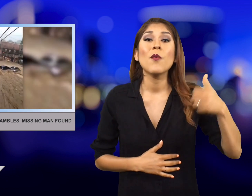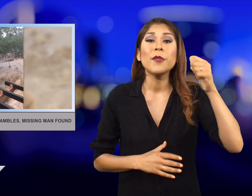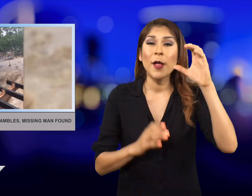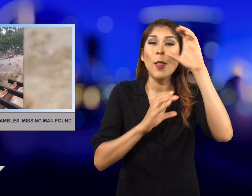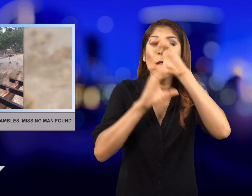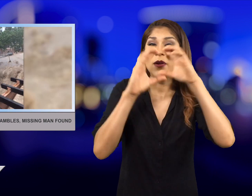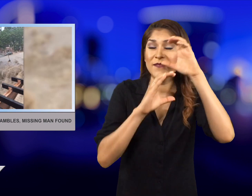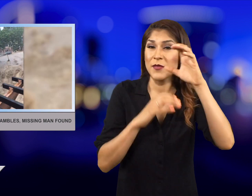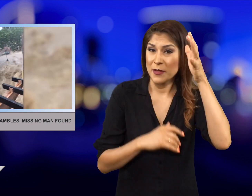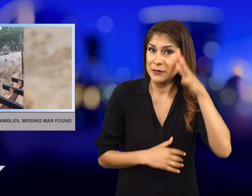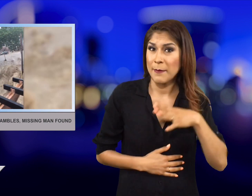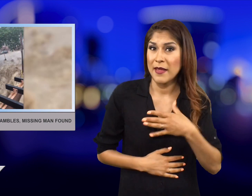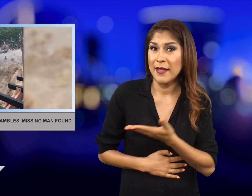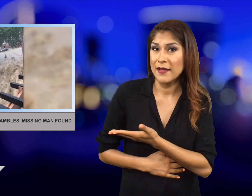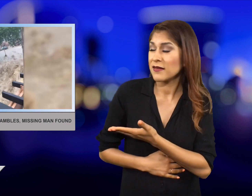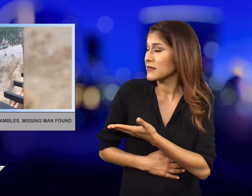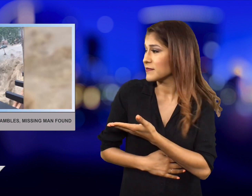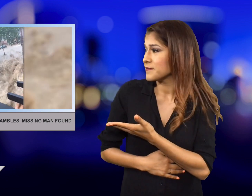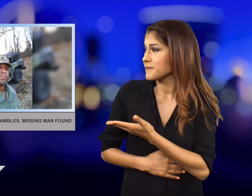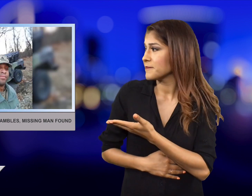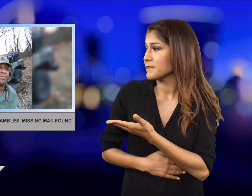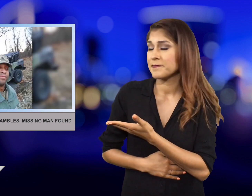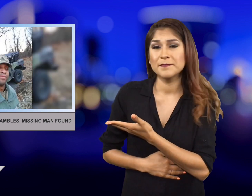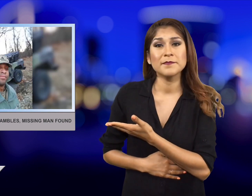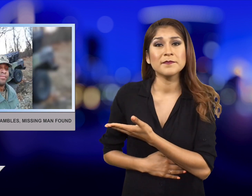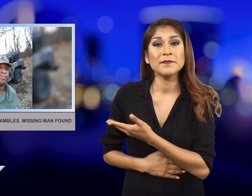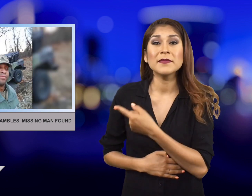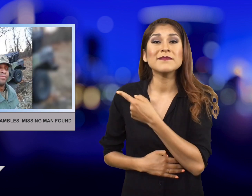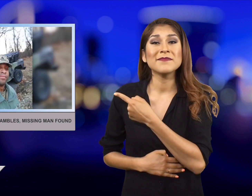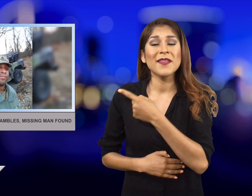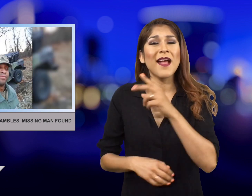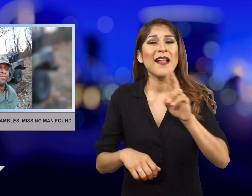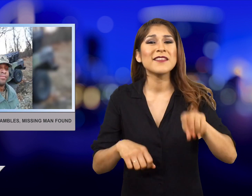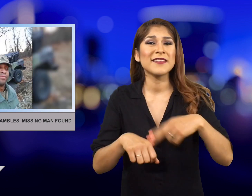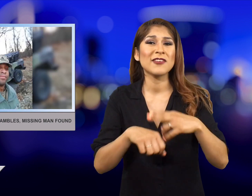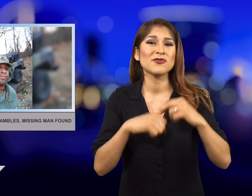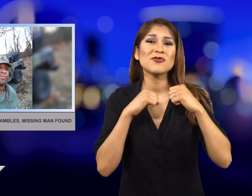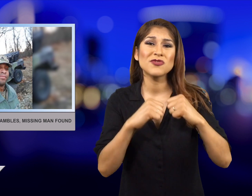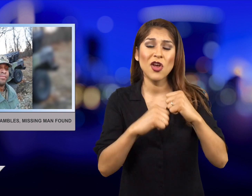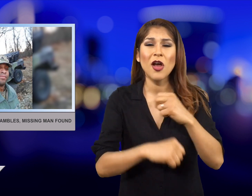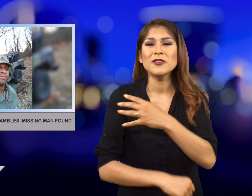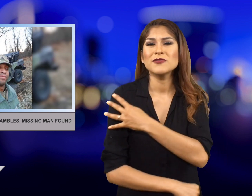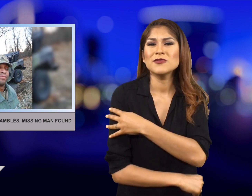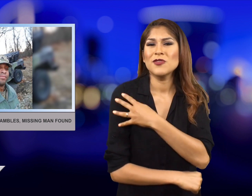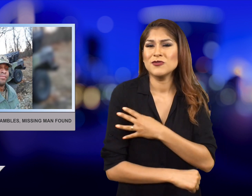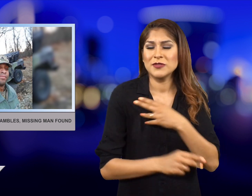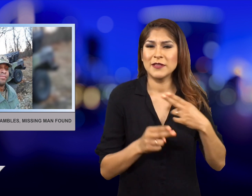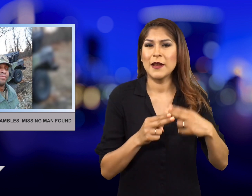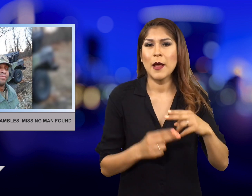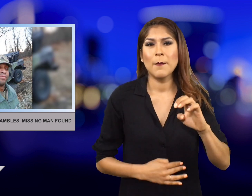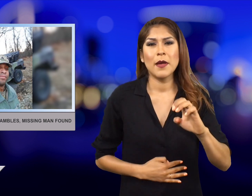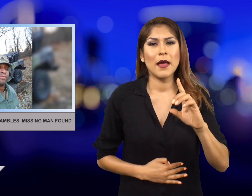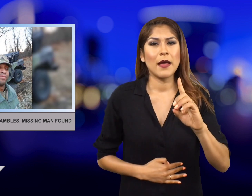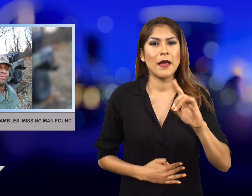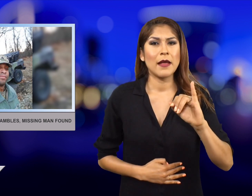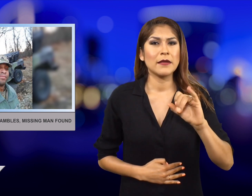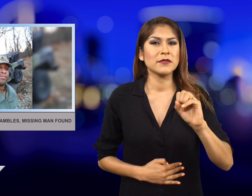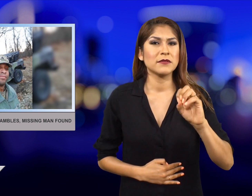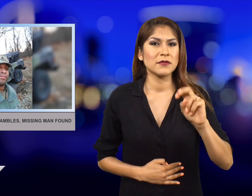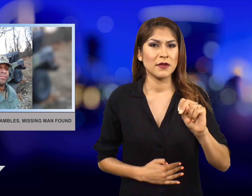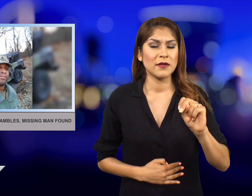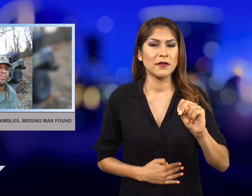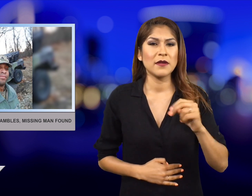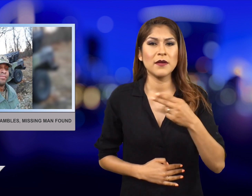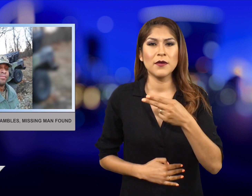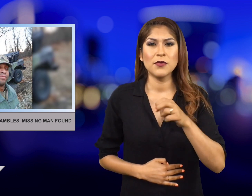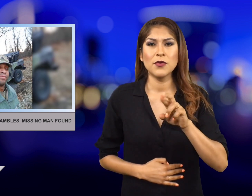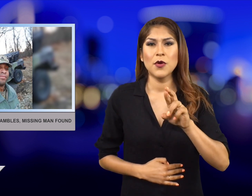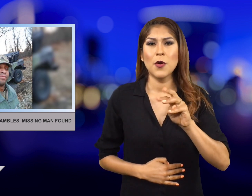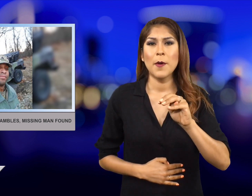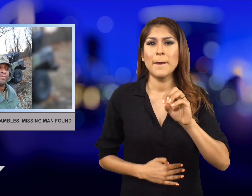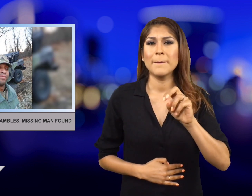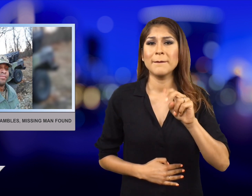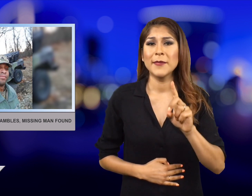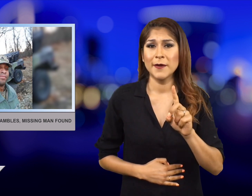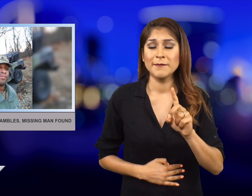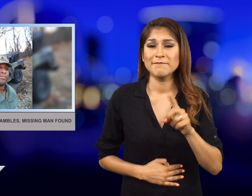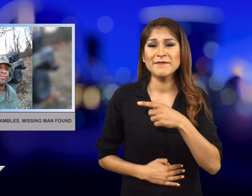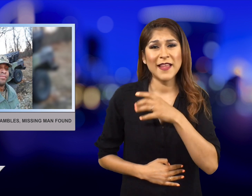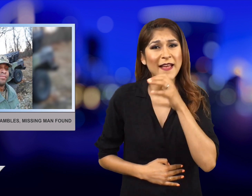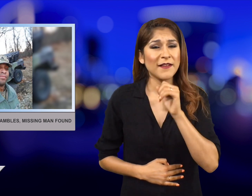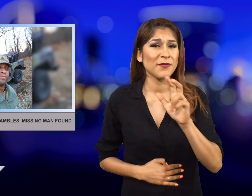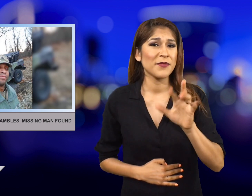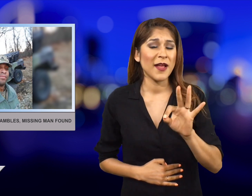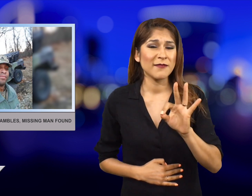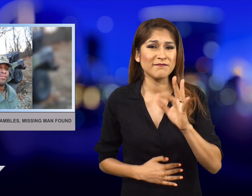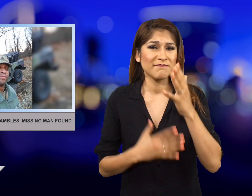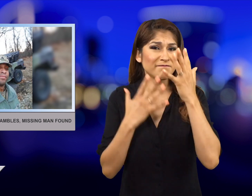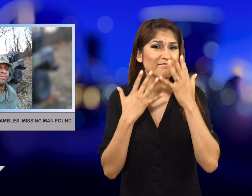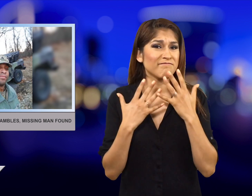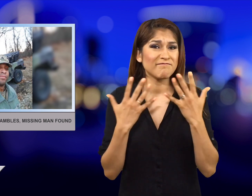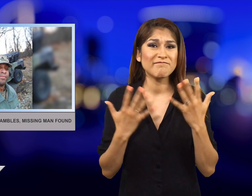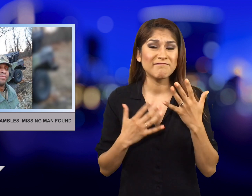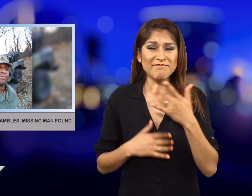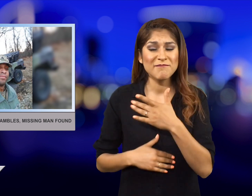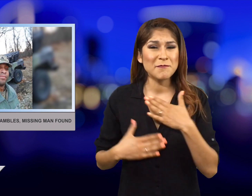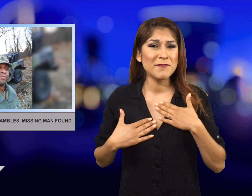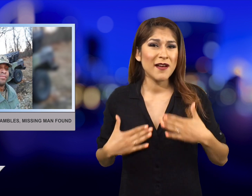Authorities found the body of this man today, 39-year-old National Guardsmen Sgt. Eddison Hermond.